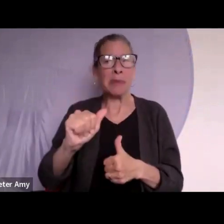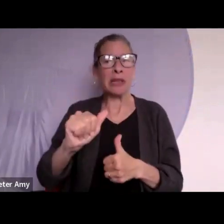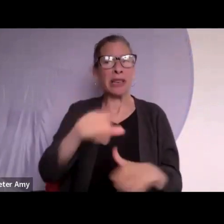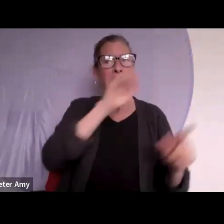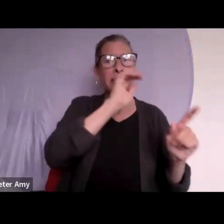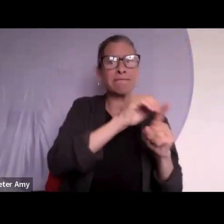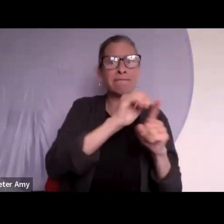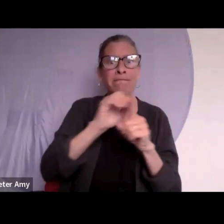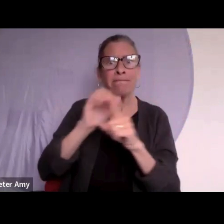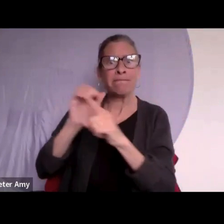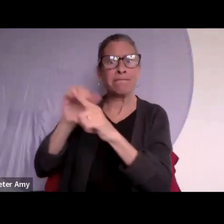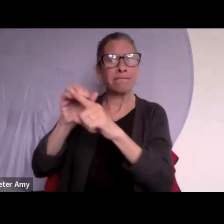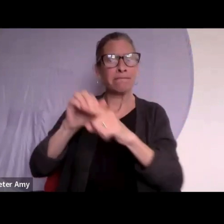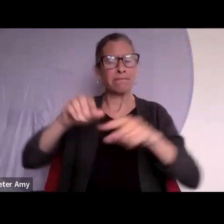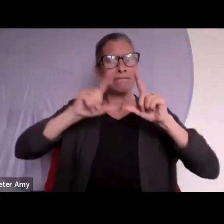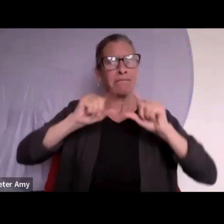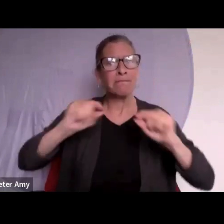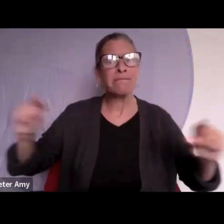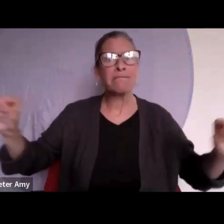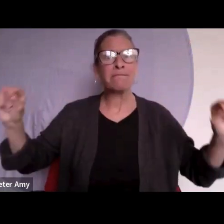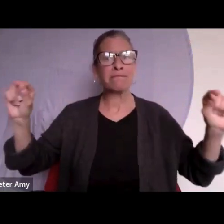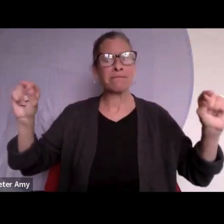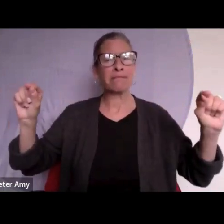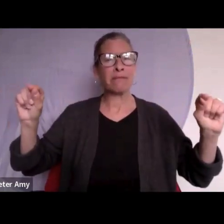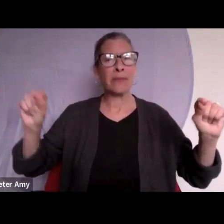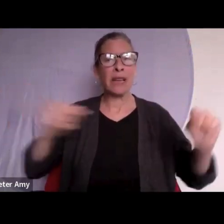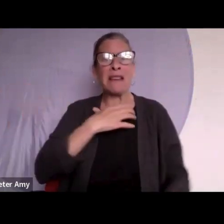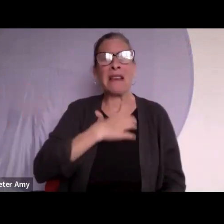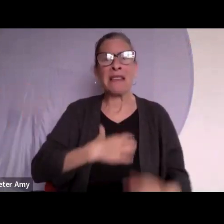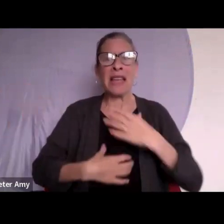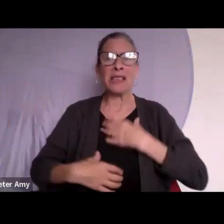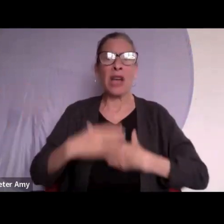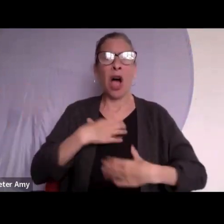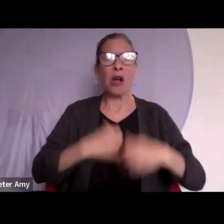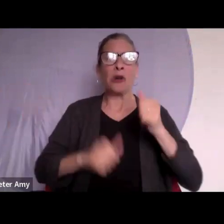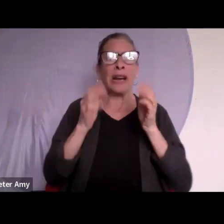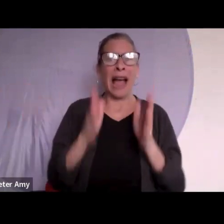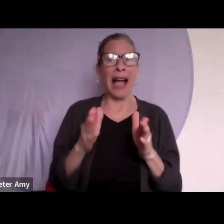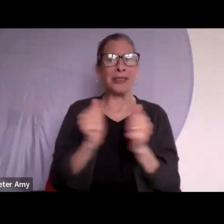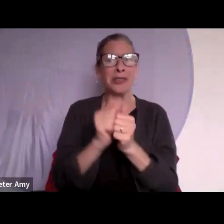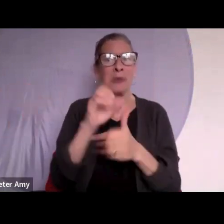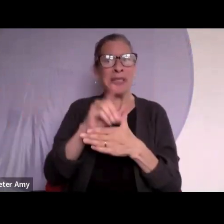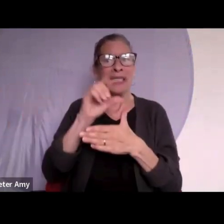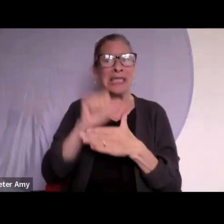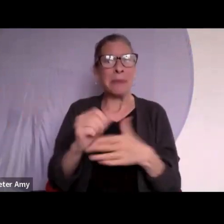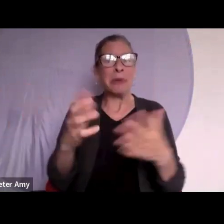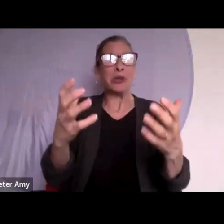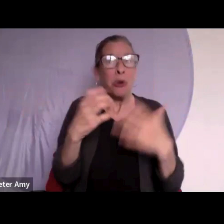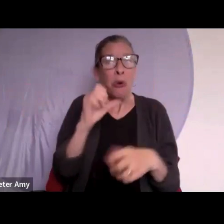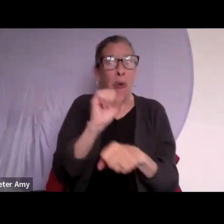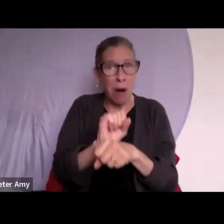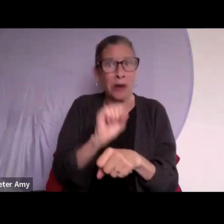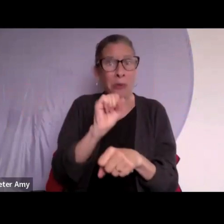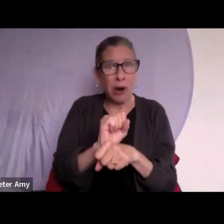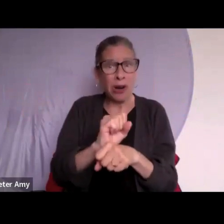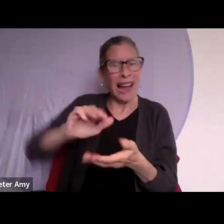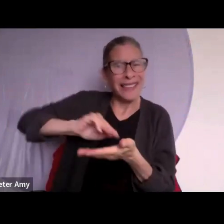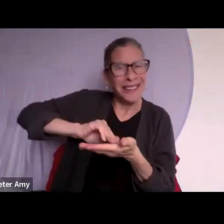there's, there are so many hungry actors with disabilities who are looking at who are, are excluded from so many roles. If